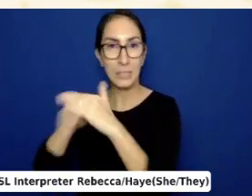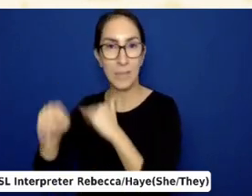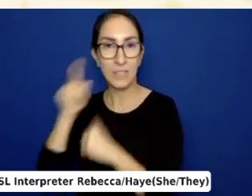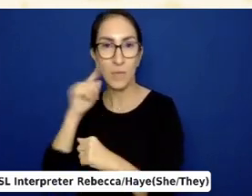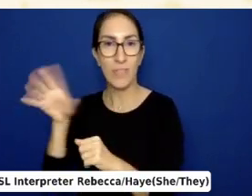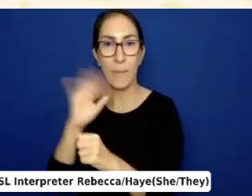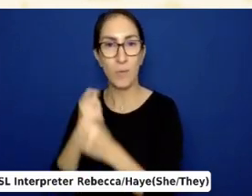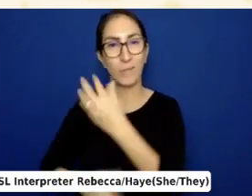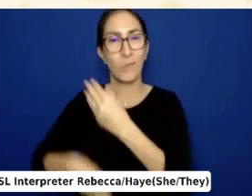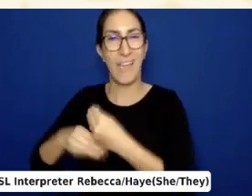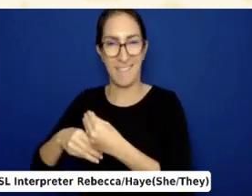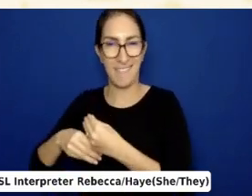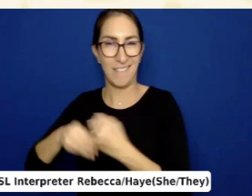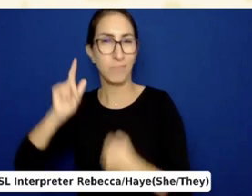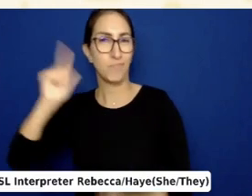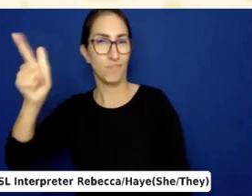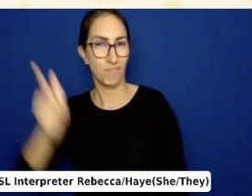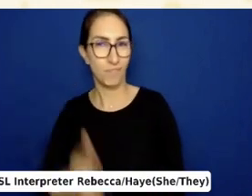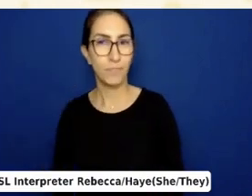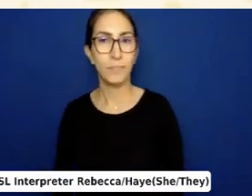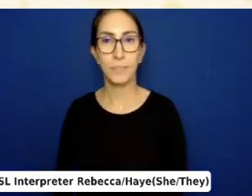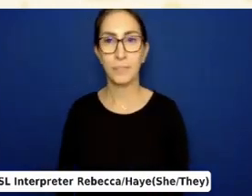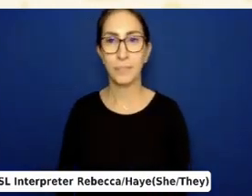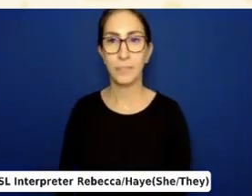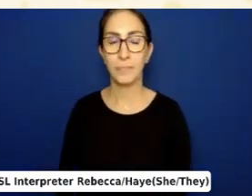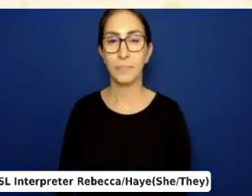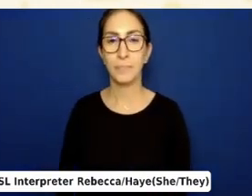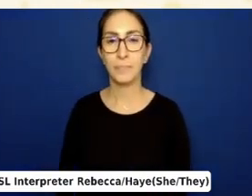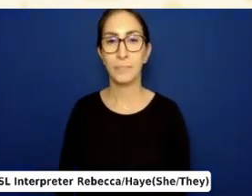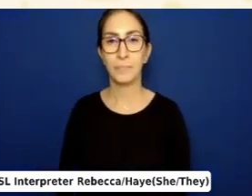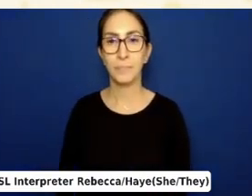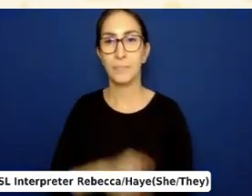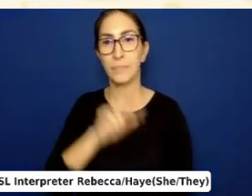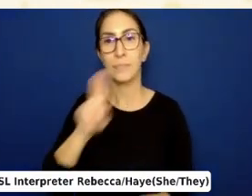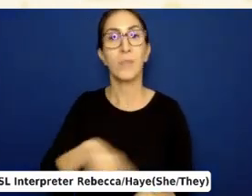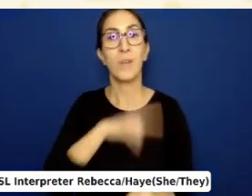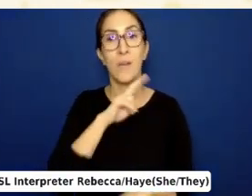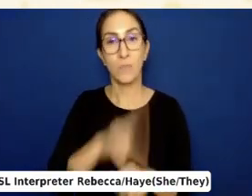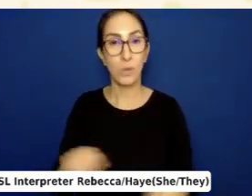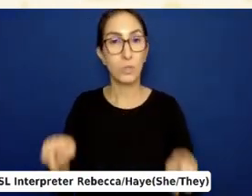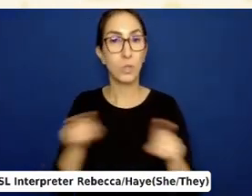Of course, try to create a set of